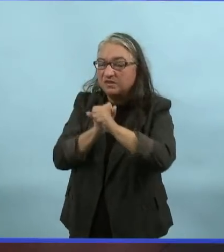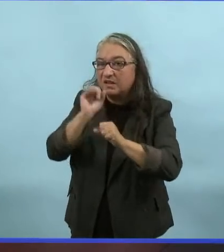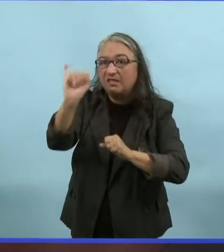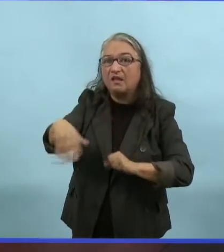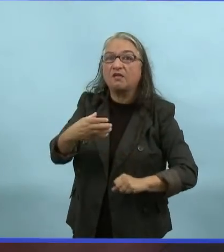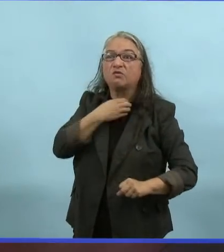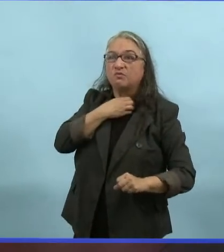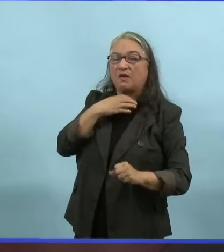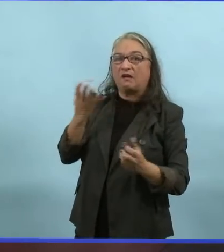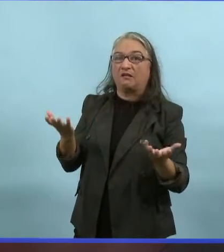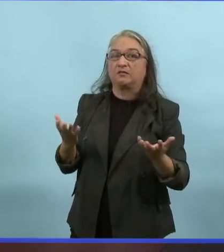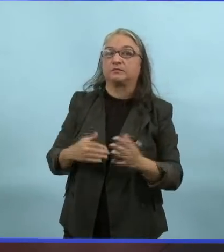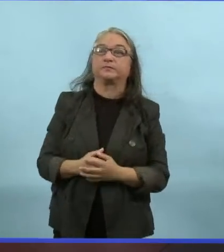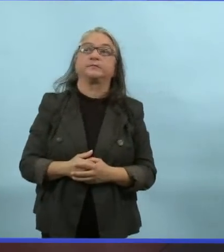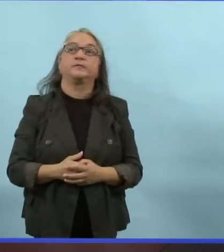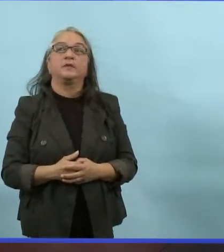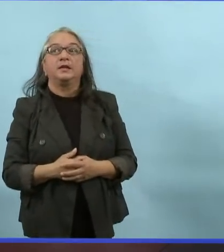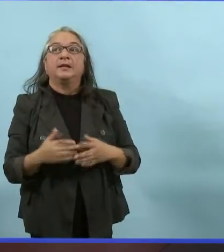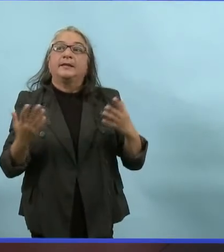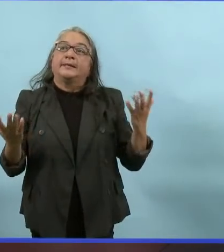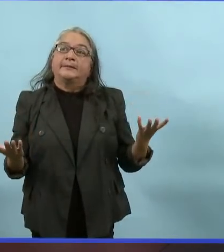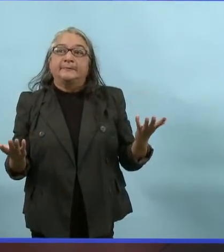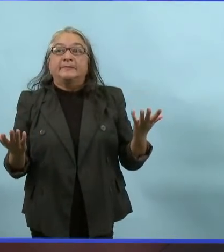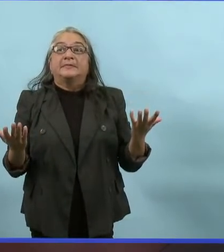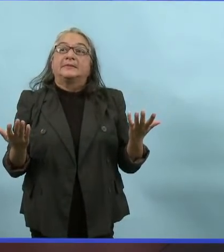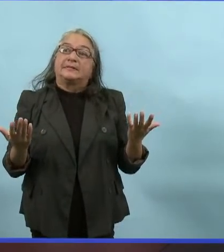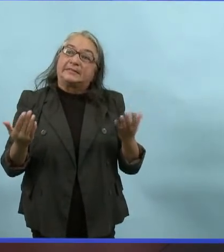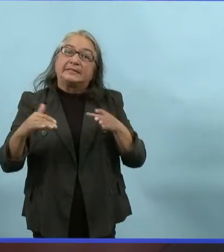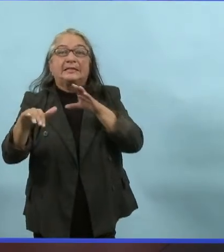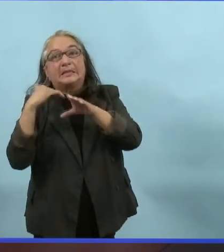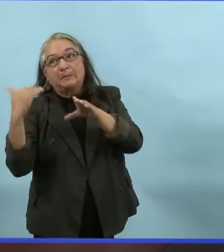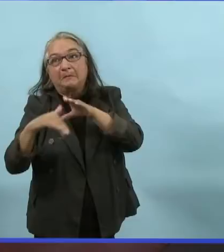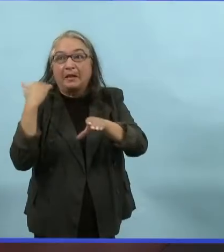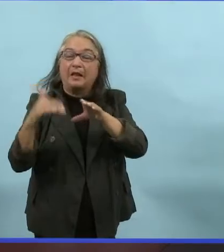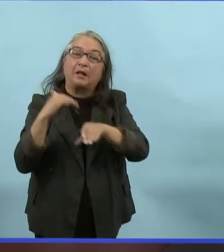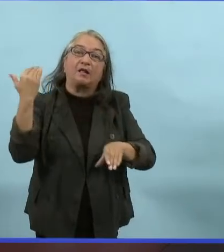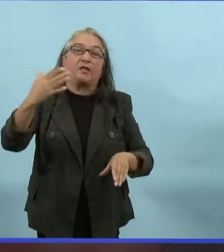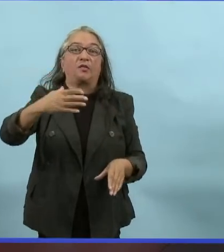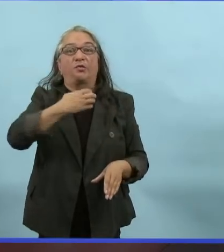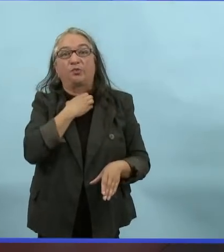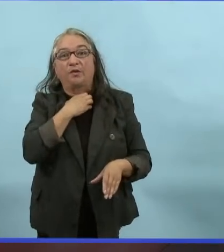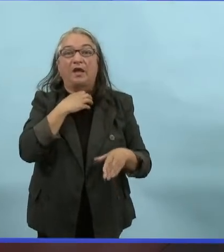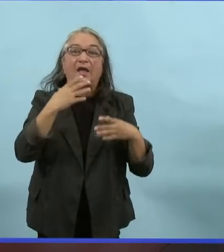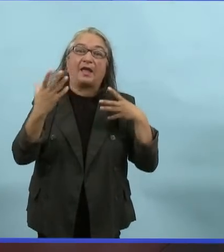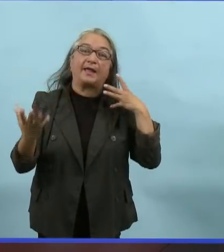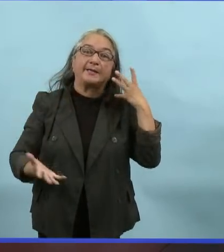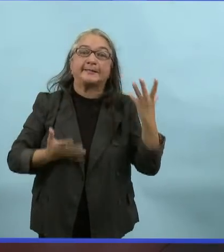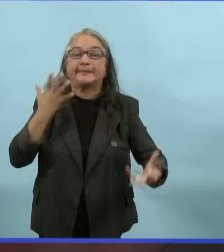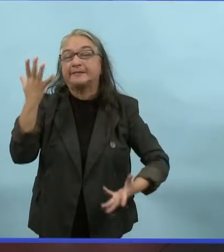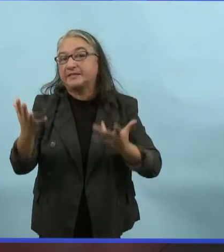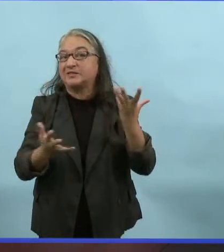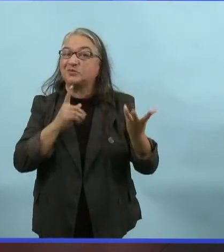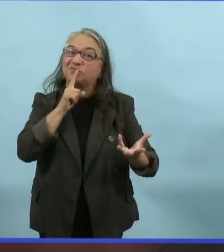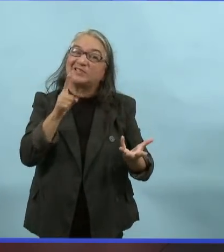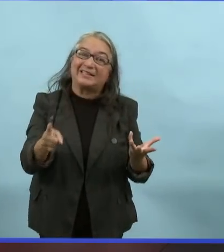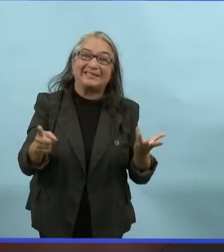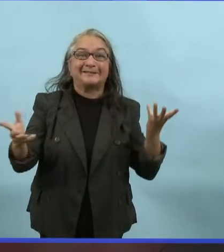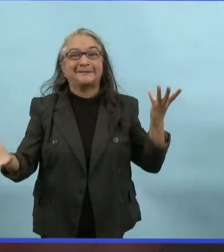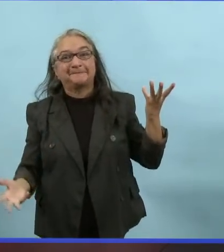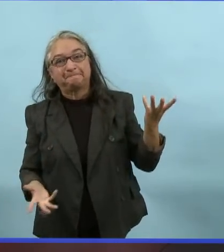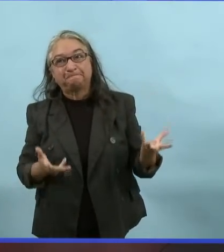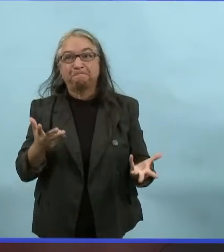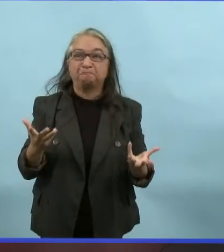you know like i think email type type threats or at least you know low level were were pretty